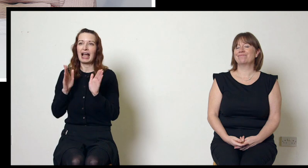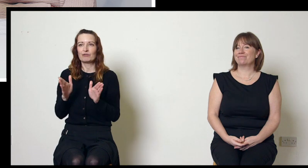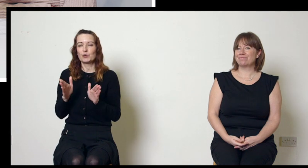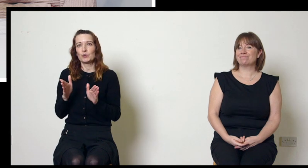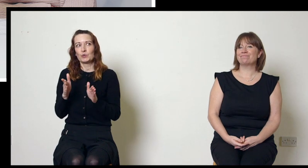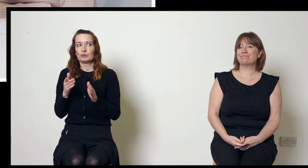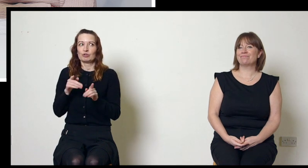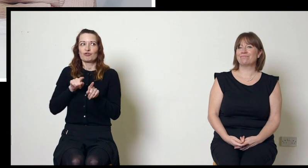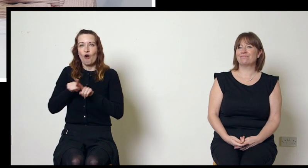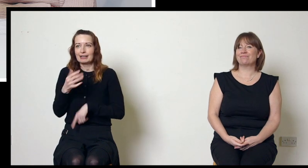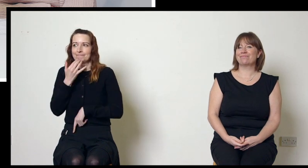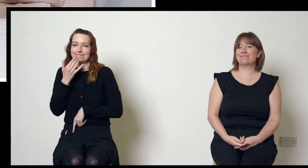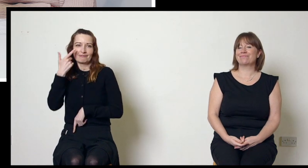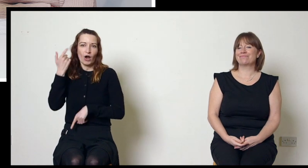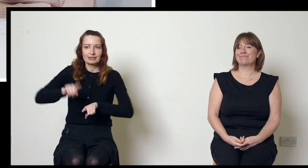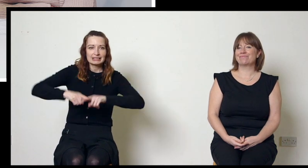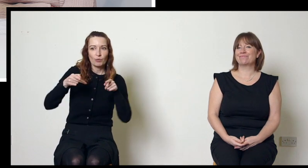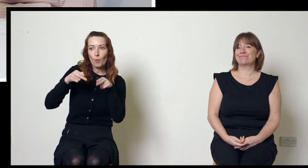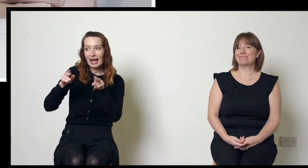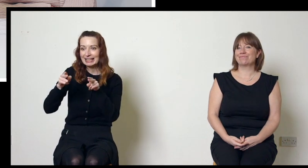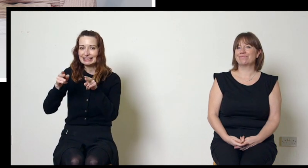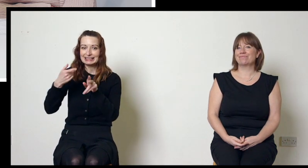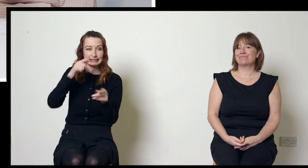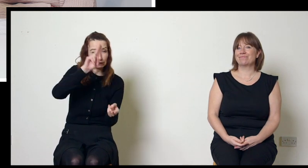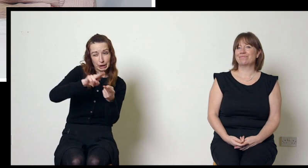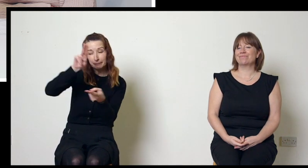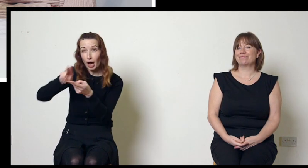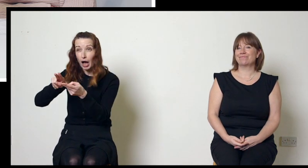try and find ways that are inexpensive to make it more accessible.